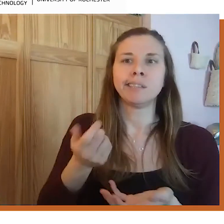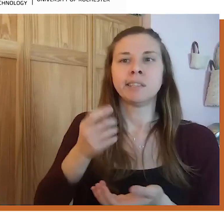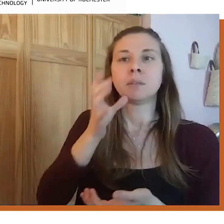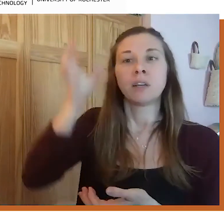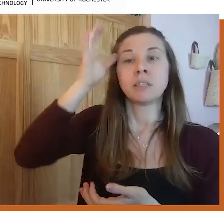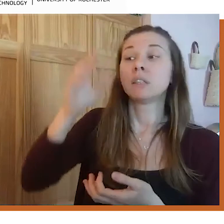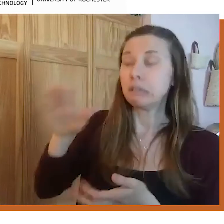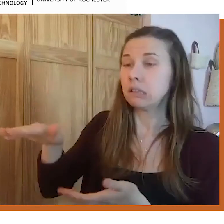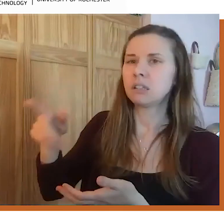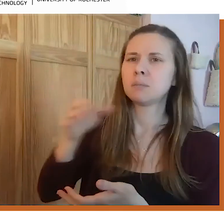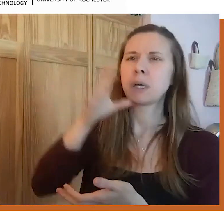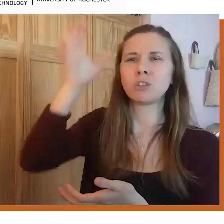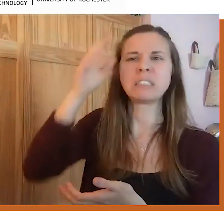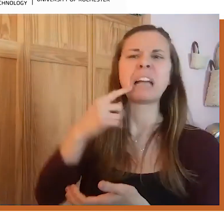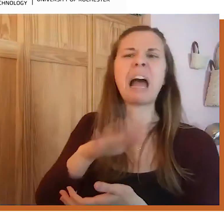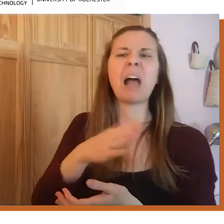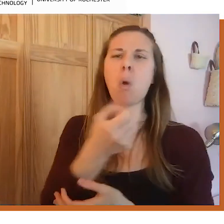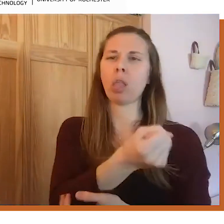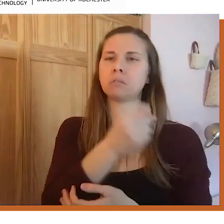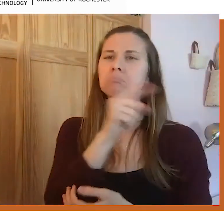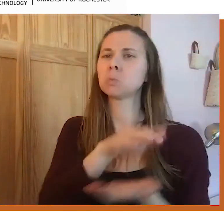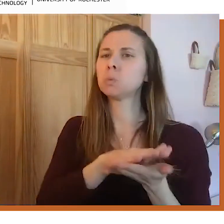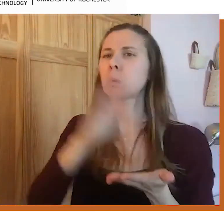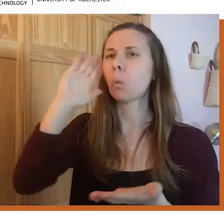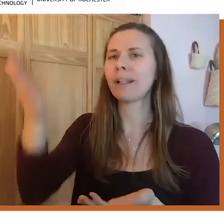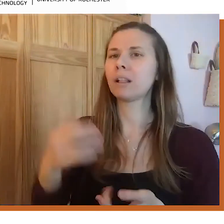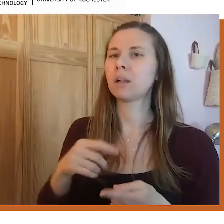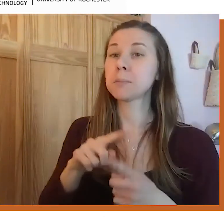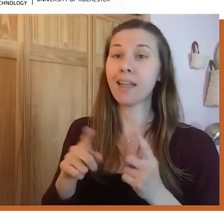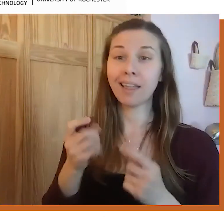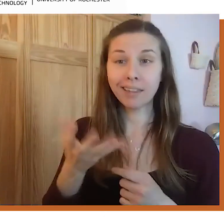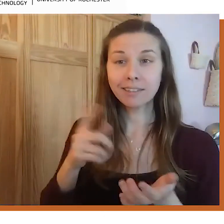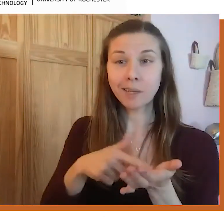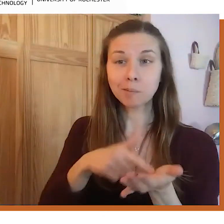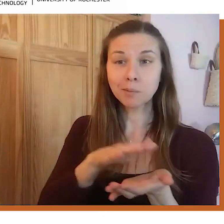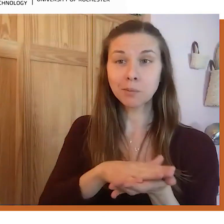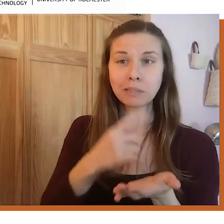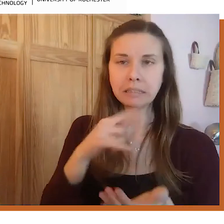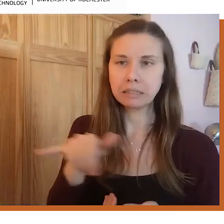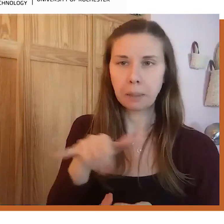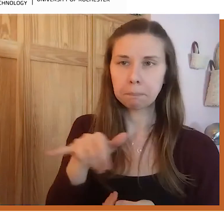would ask their parents, their parents would say, "Well, you'll be learning that in school, so wait until you learn that," and then when they would